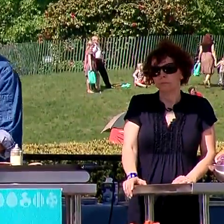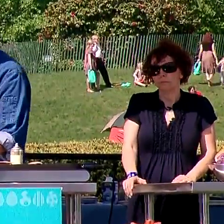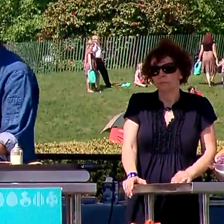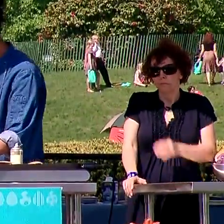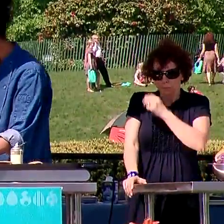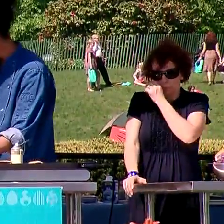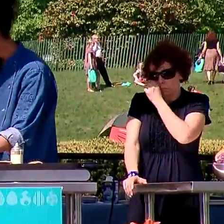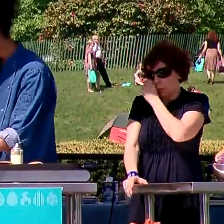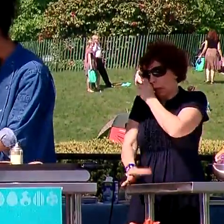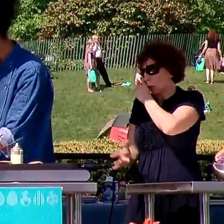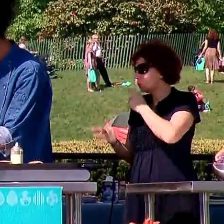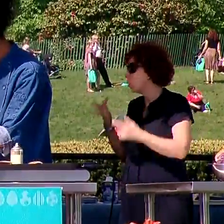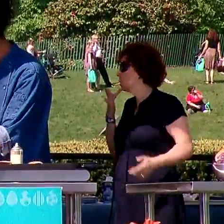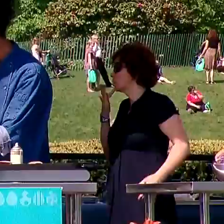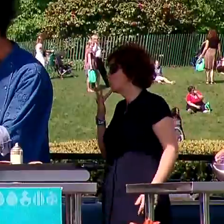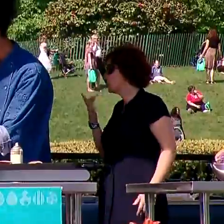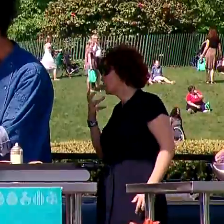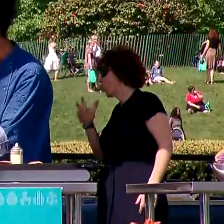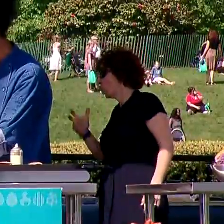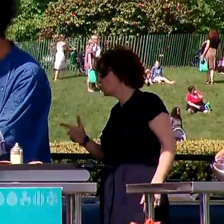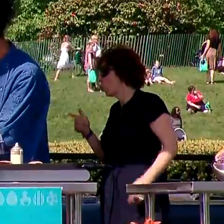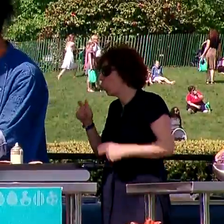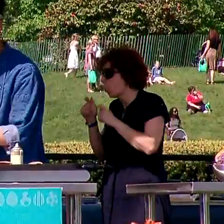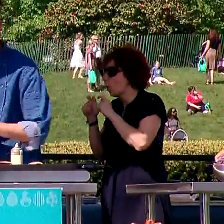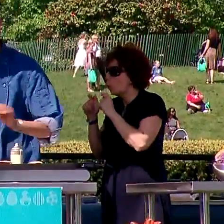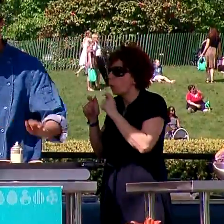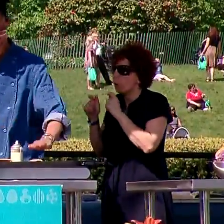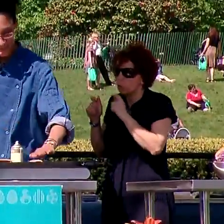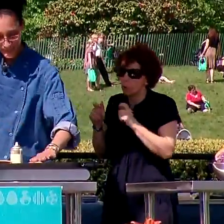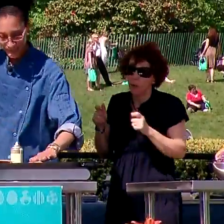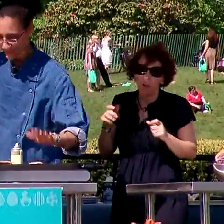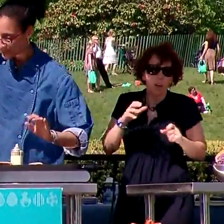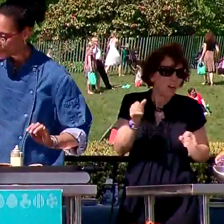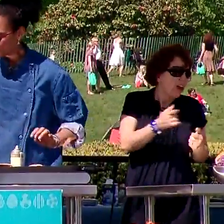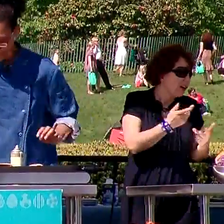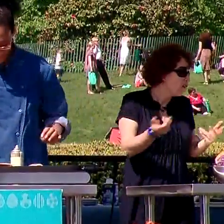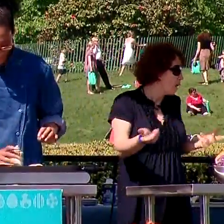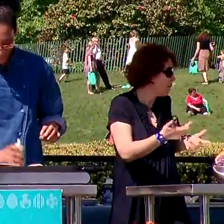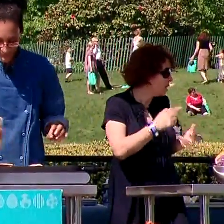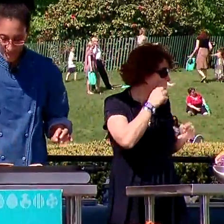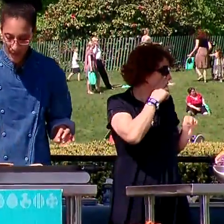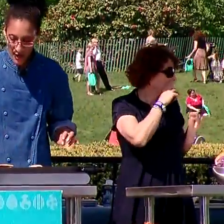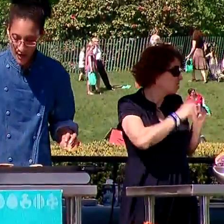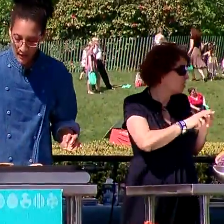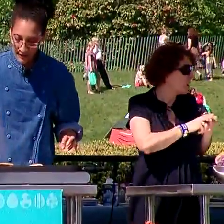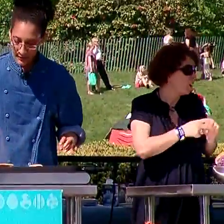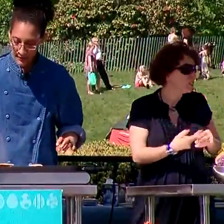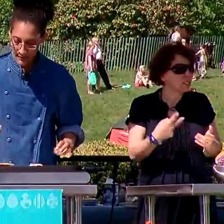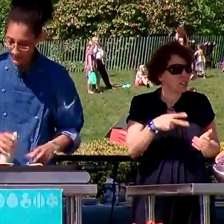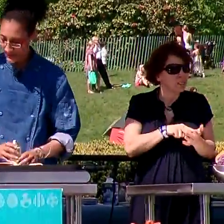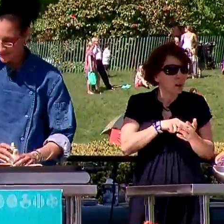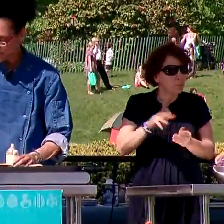Do you want to taste your handy work? It's hot, so blow on it. All right.